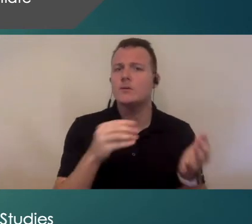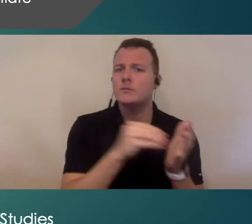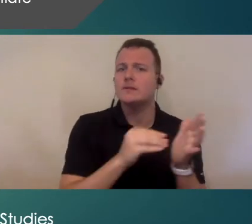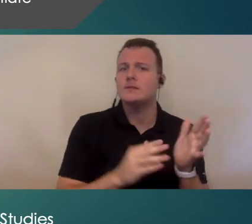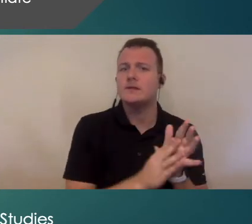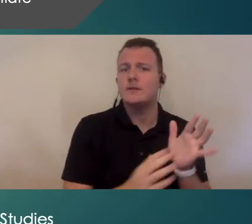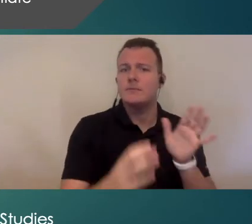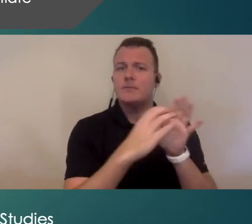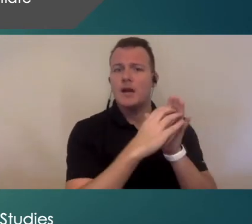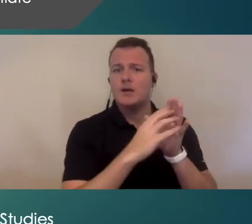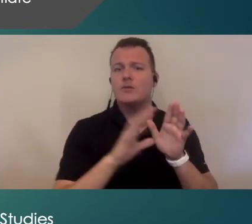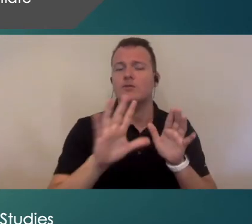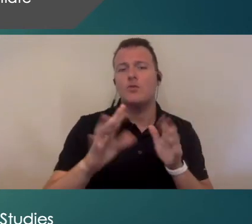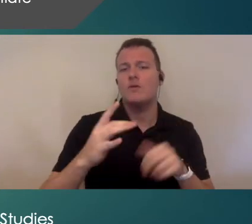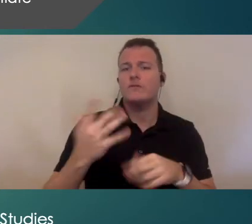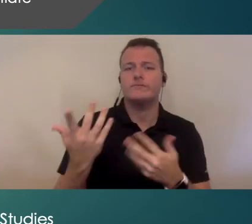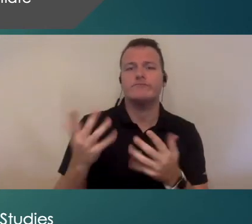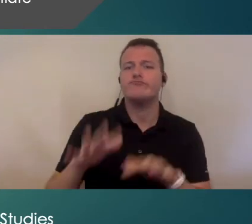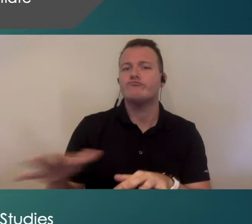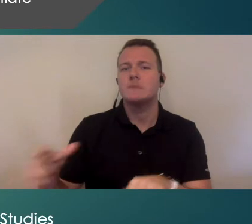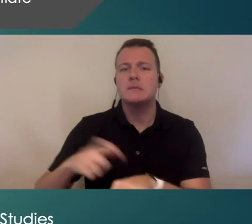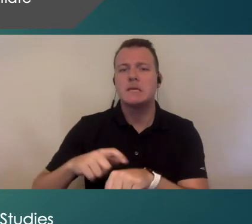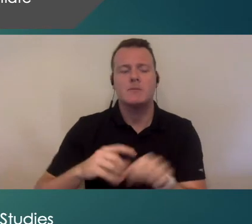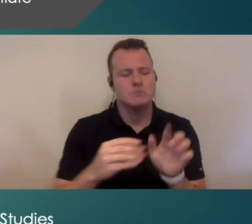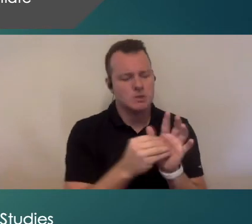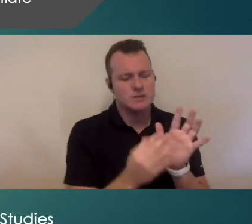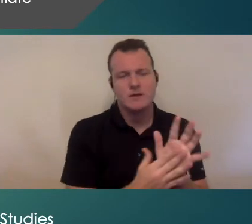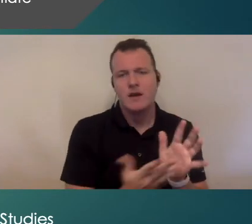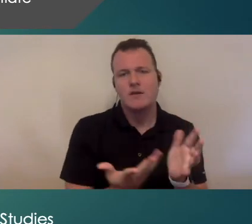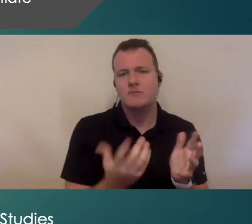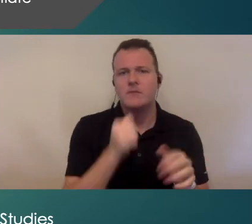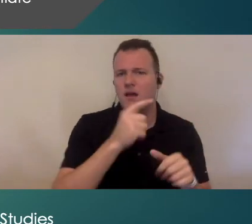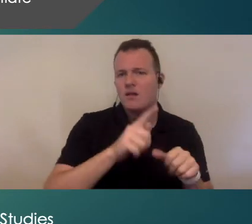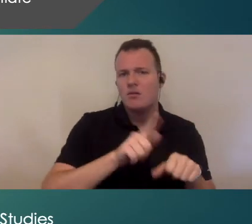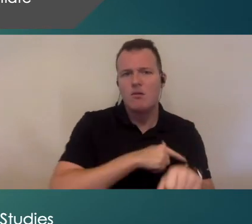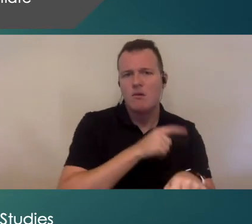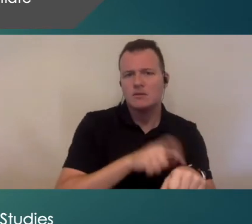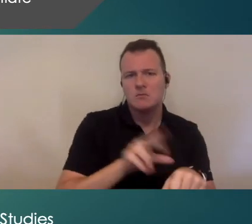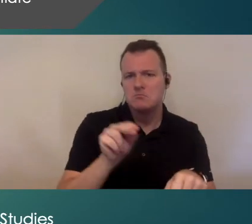paragraph in your free time. It doesn't have to be long. Read that out loud, and